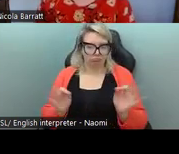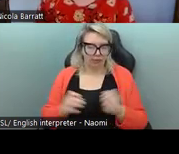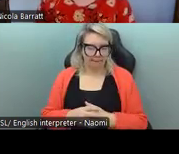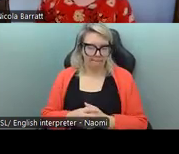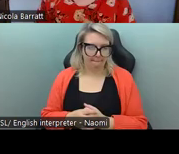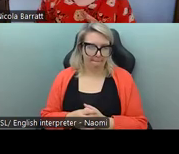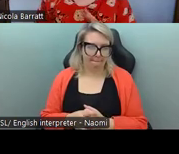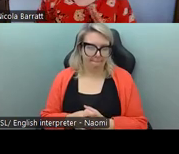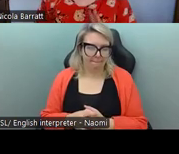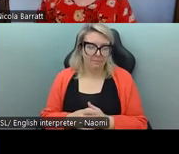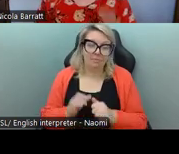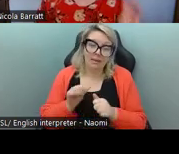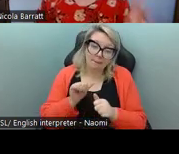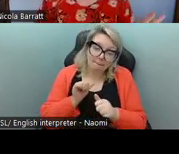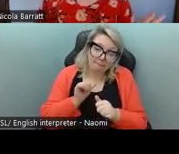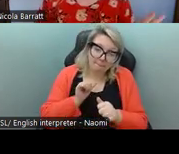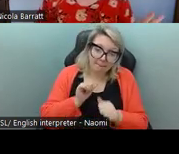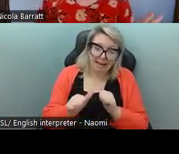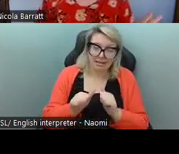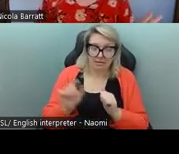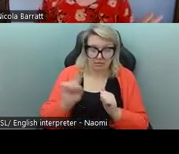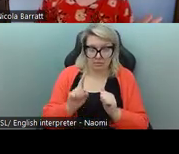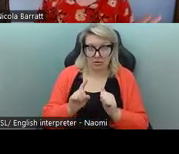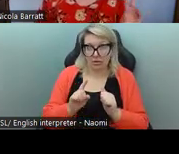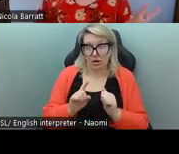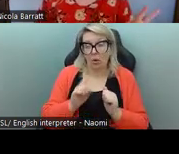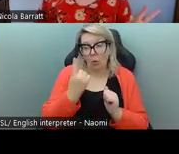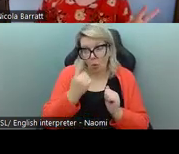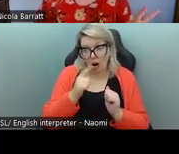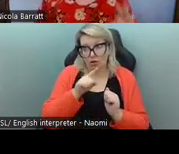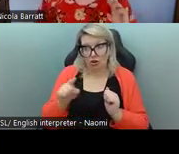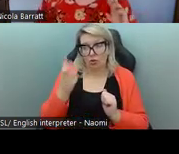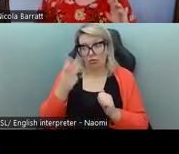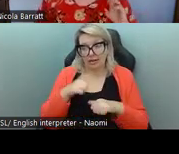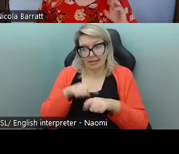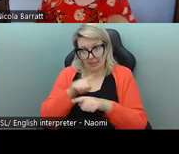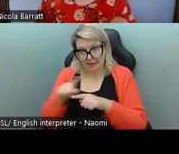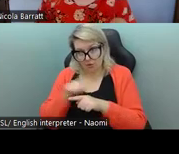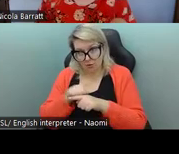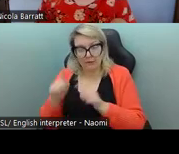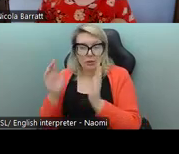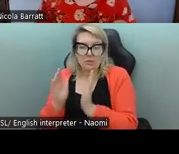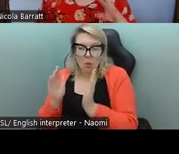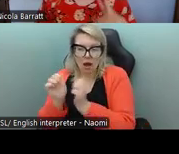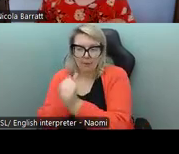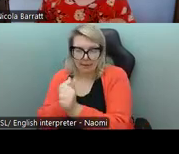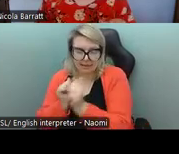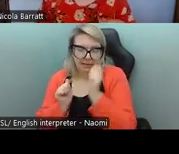Best practice is to post once, three times a week if you're smaller. If you have capacity, and I mean that,